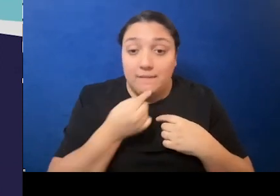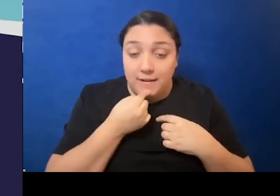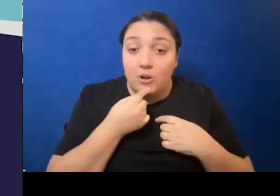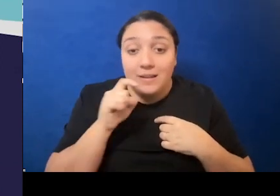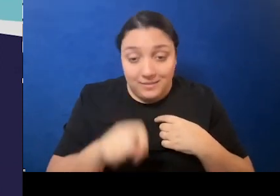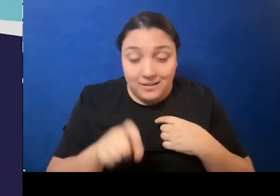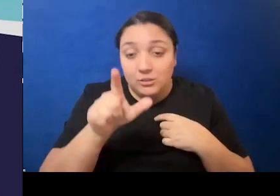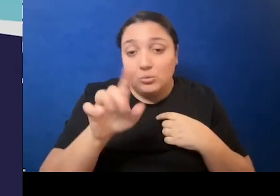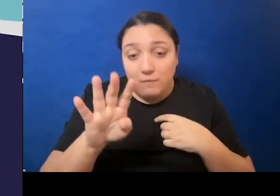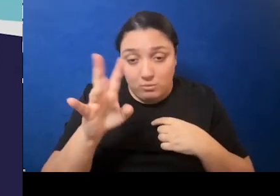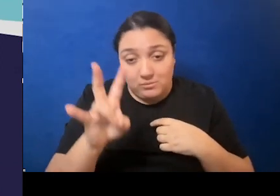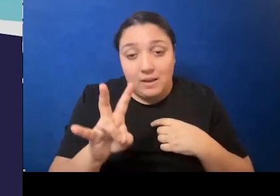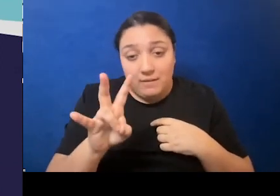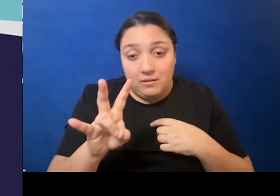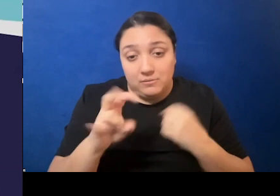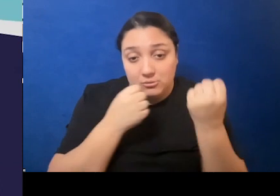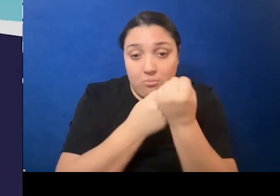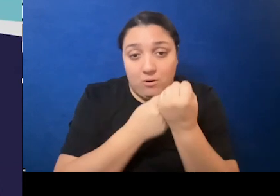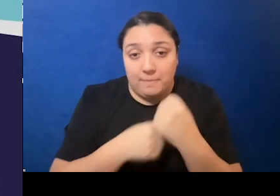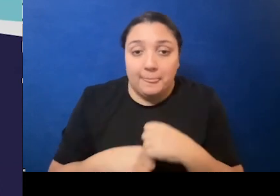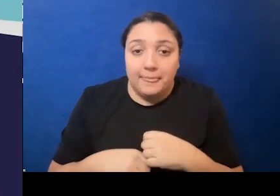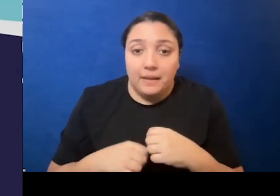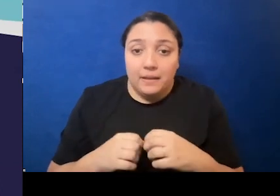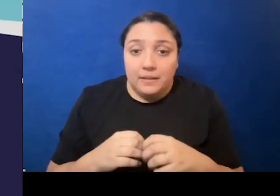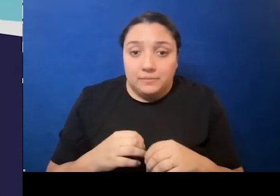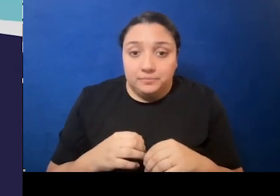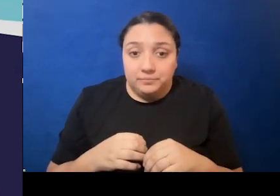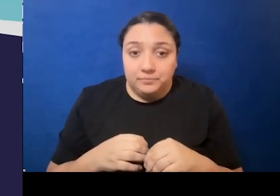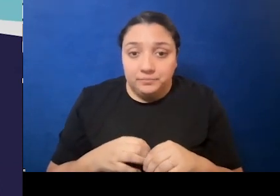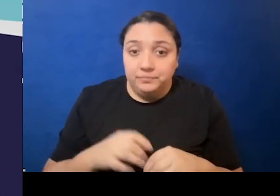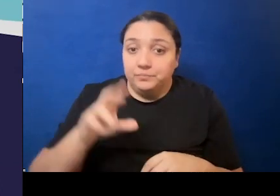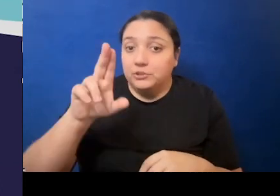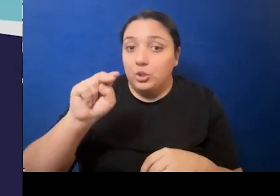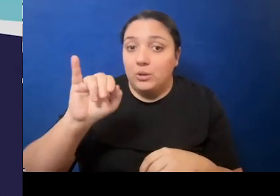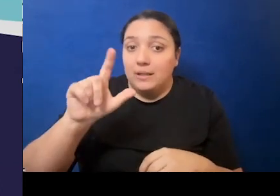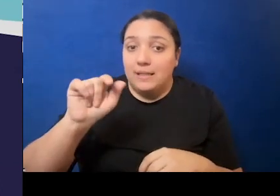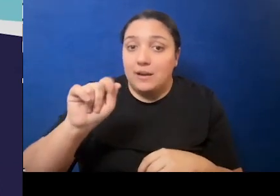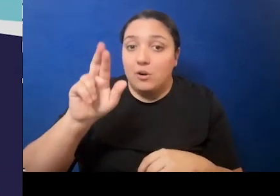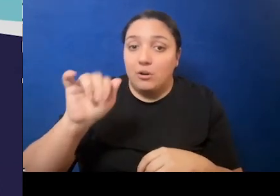SIGNIFICANT THEY NEED THE 24/7